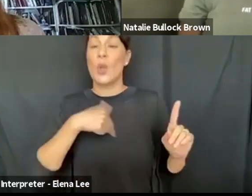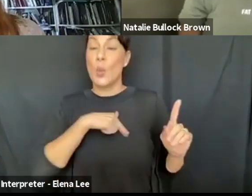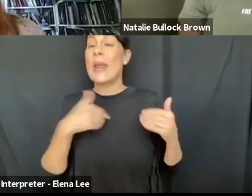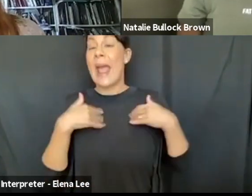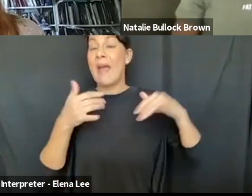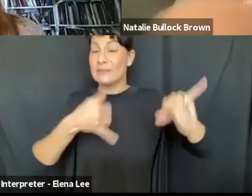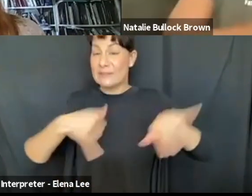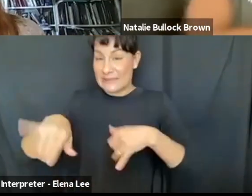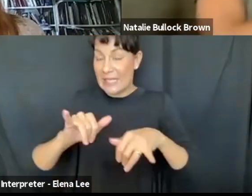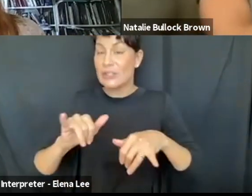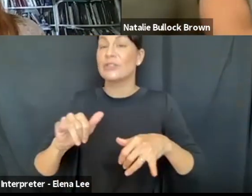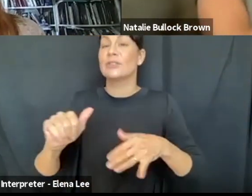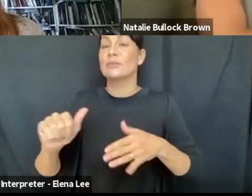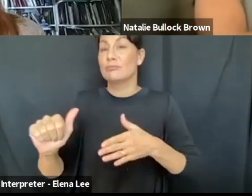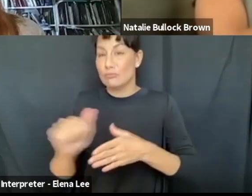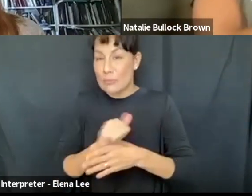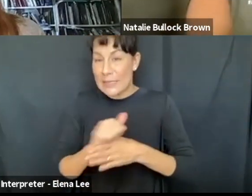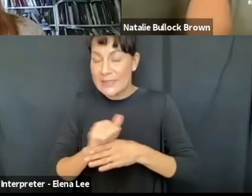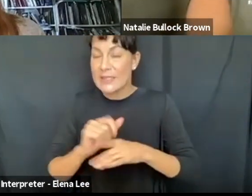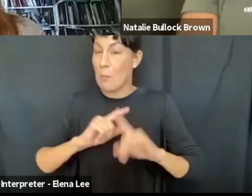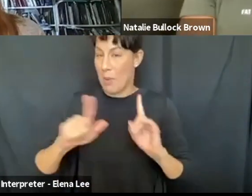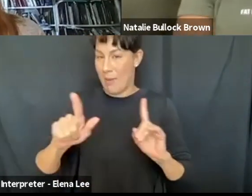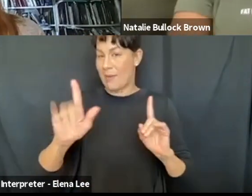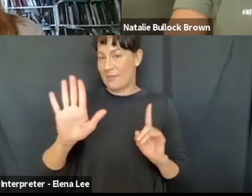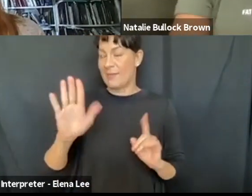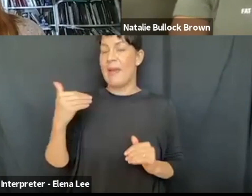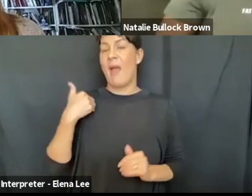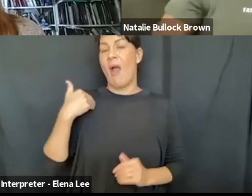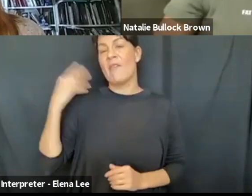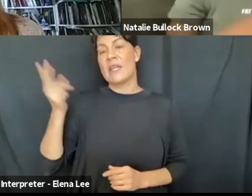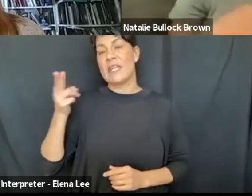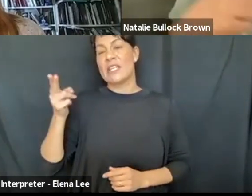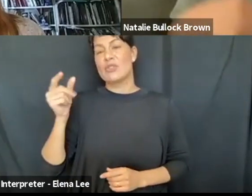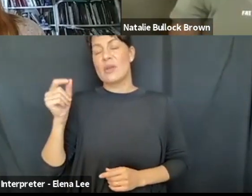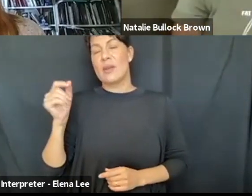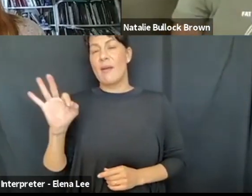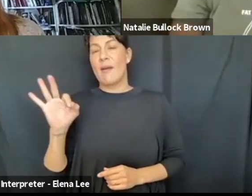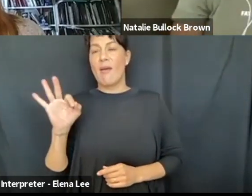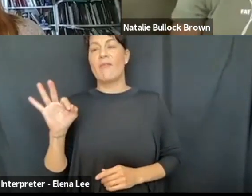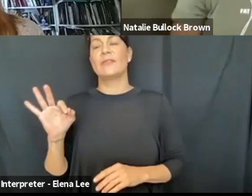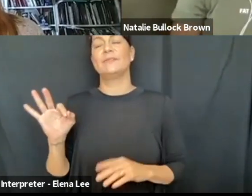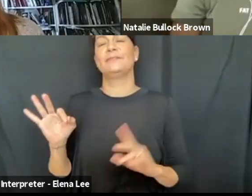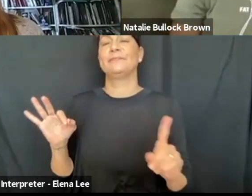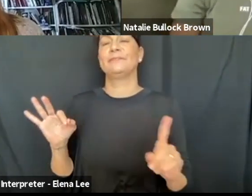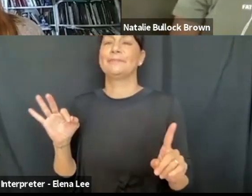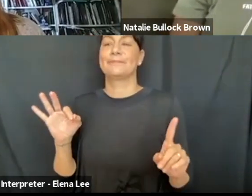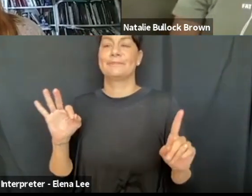there is a history that is colonialists in the way that it approaches stories,